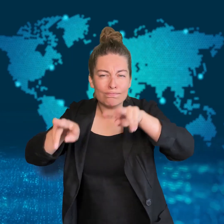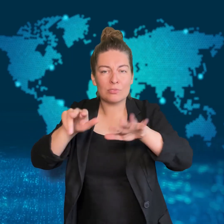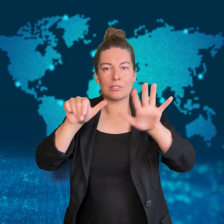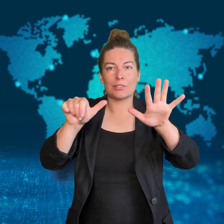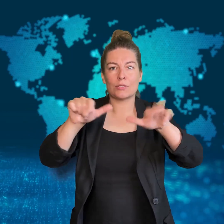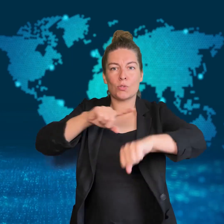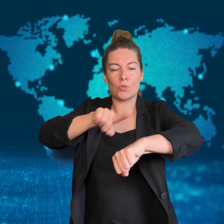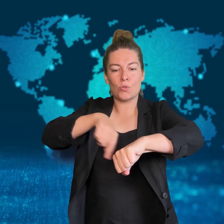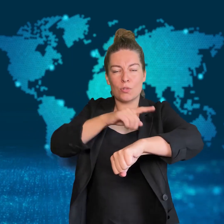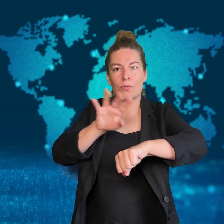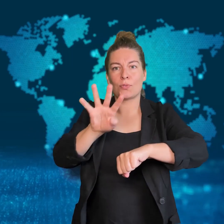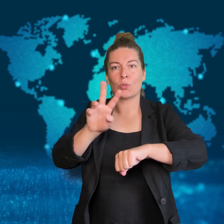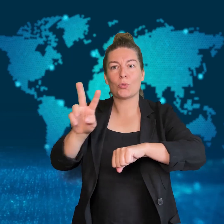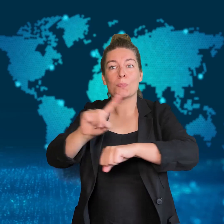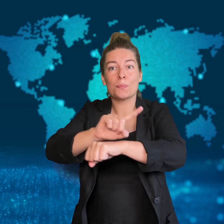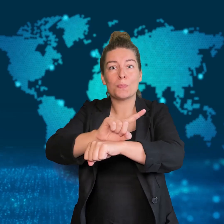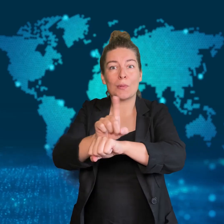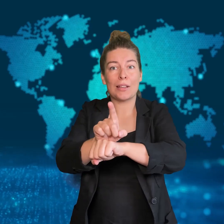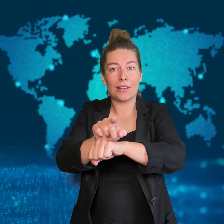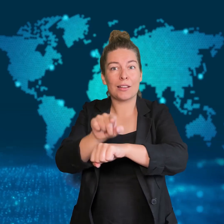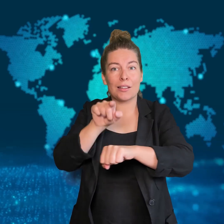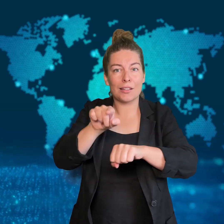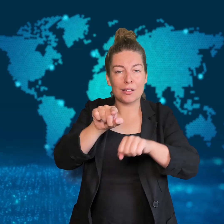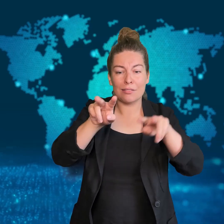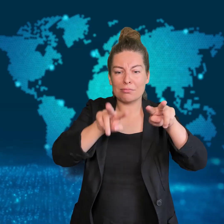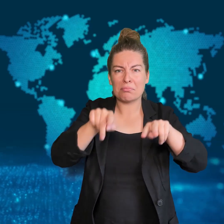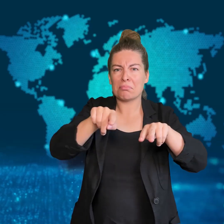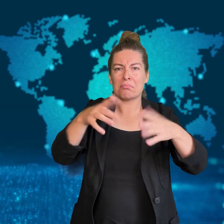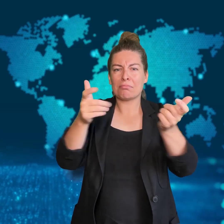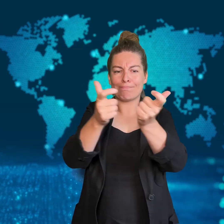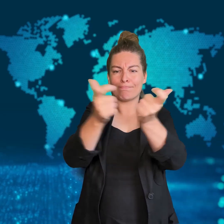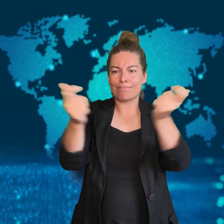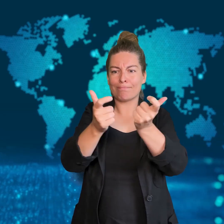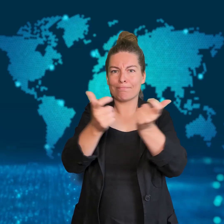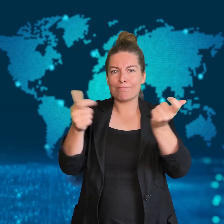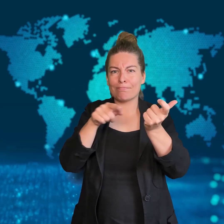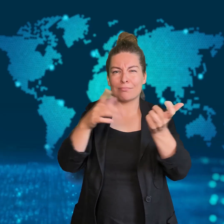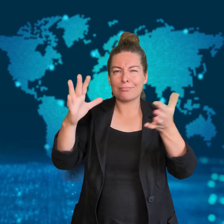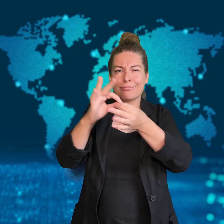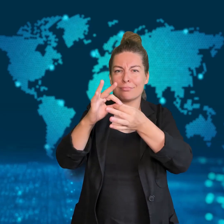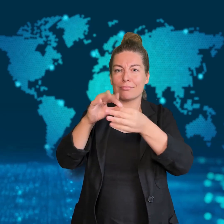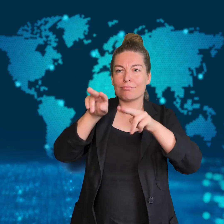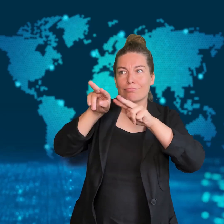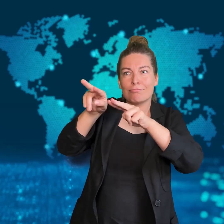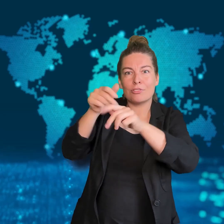power the station.